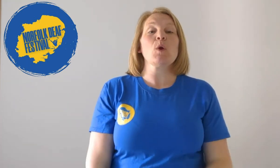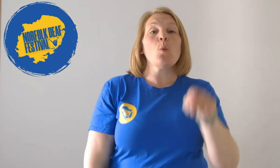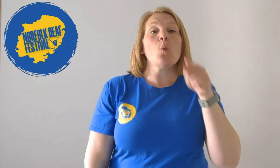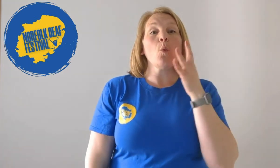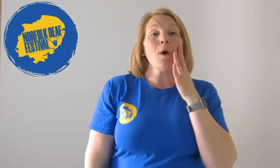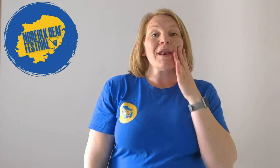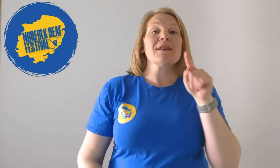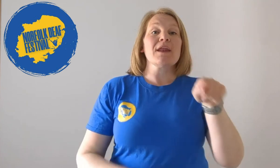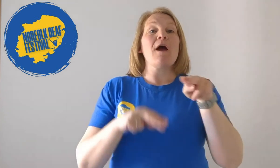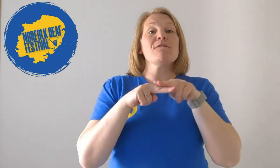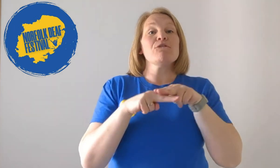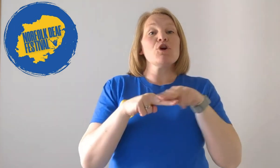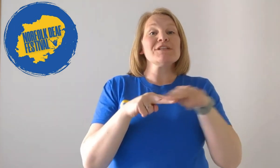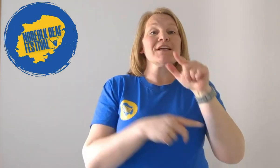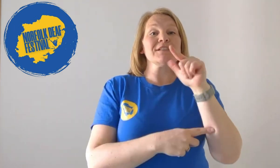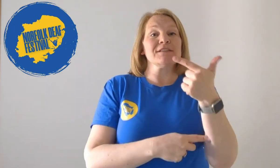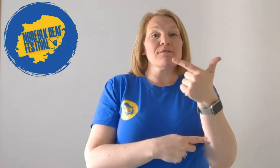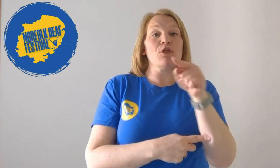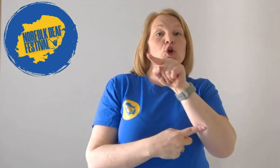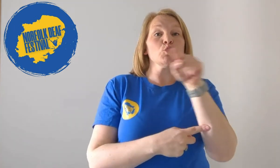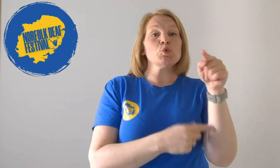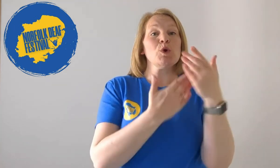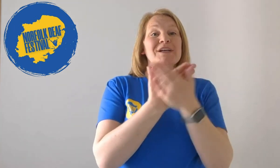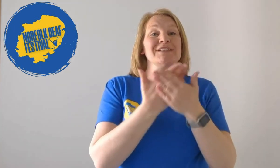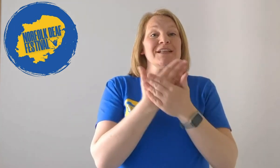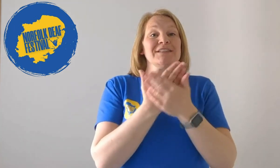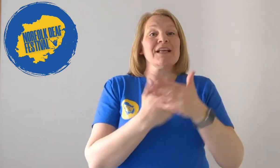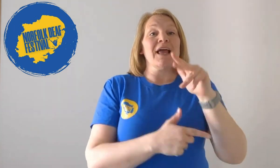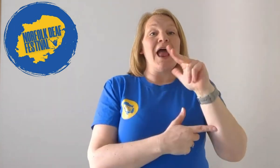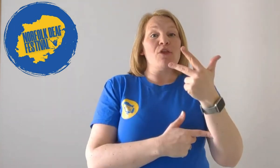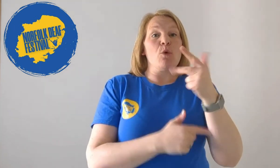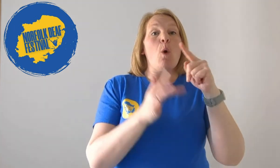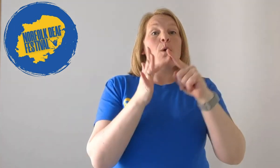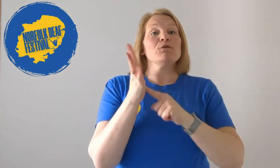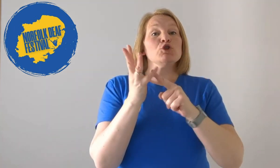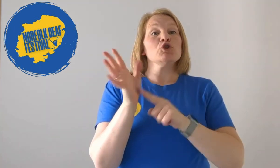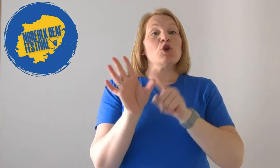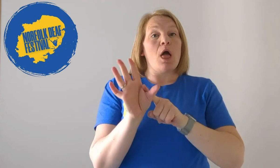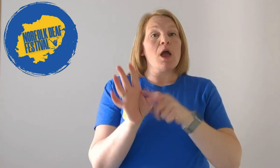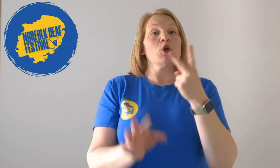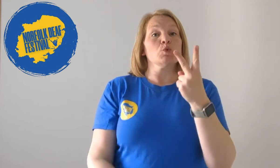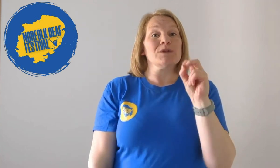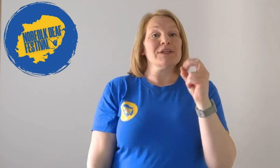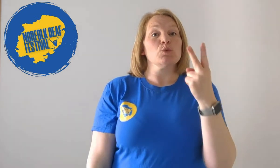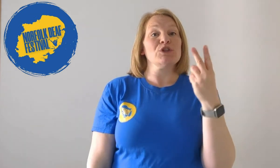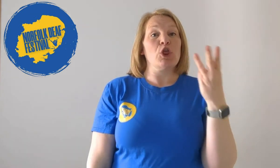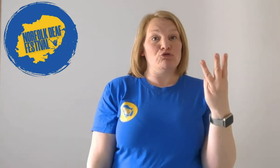Running from Friday the 7th, to Saturday the 8th, of July 2023